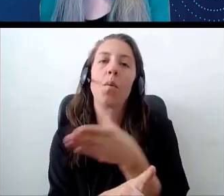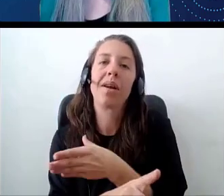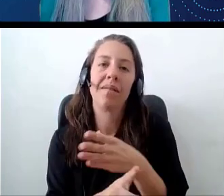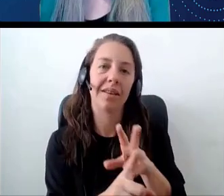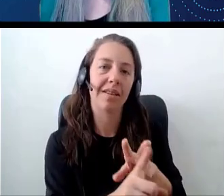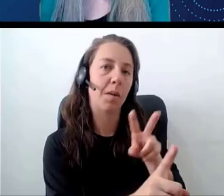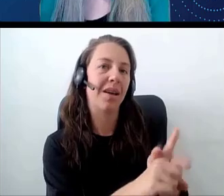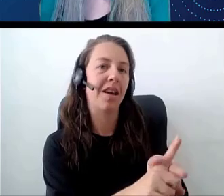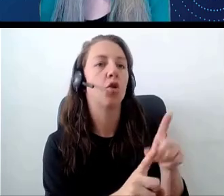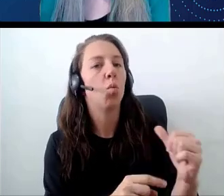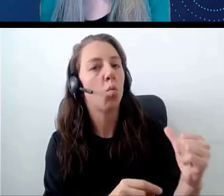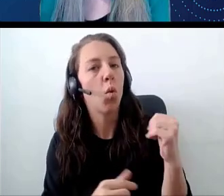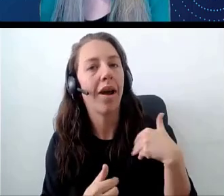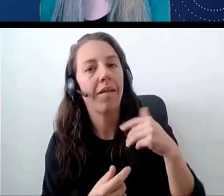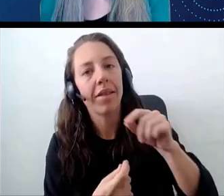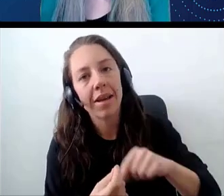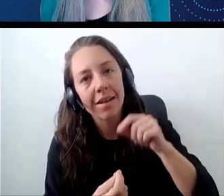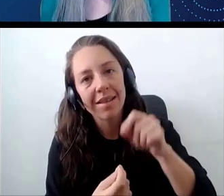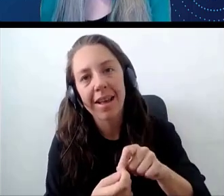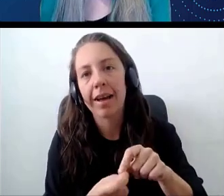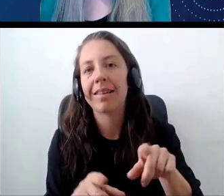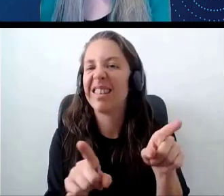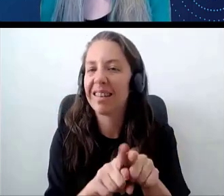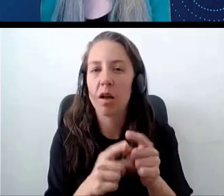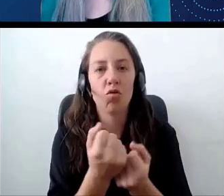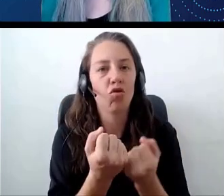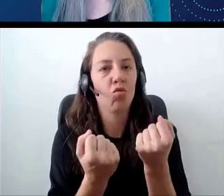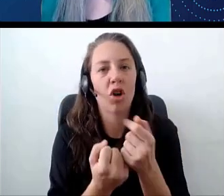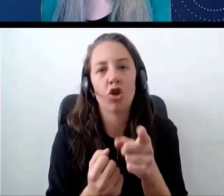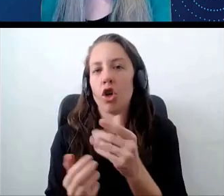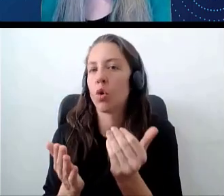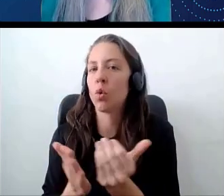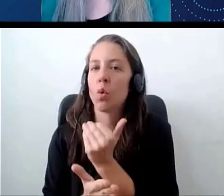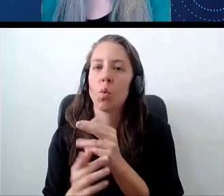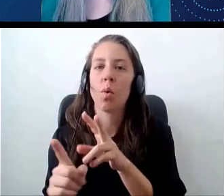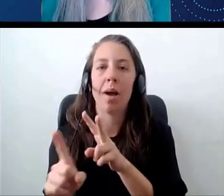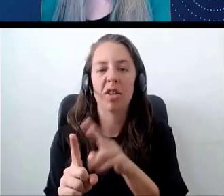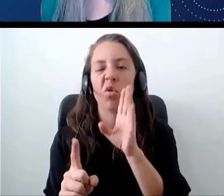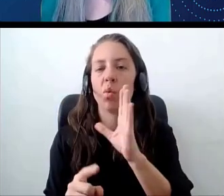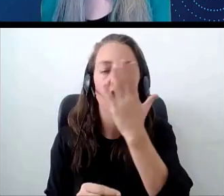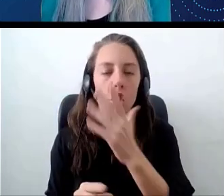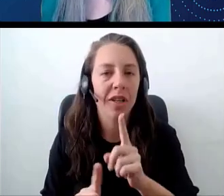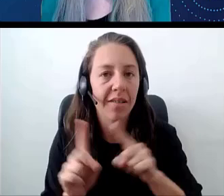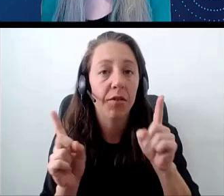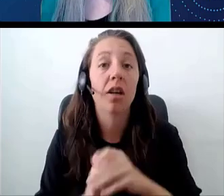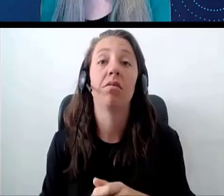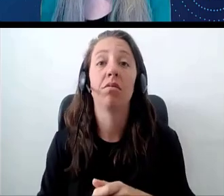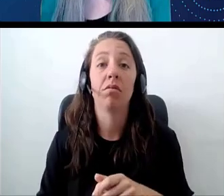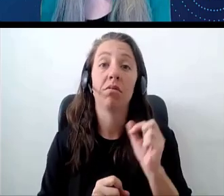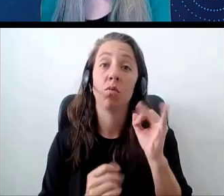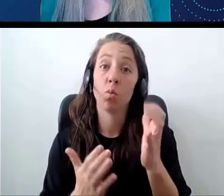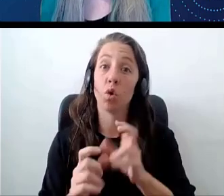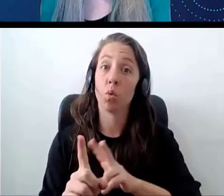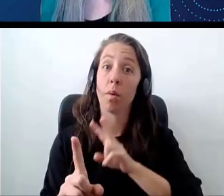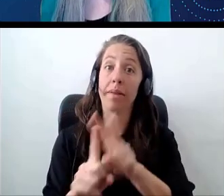won't have the exact same structure as a new application. People who are considering applying should know that the new review criteria